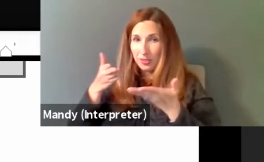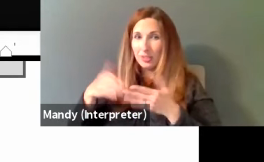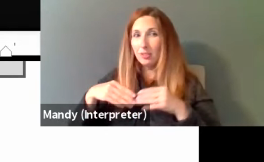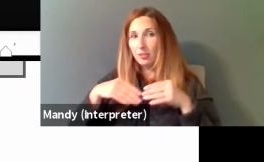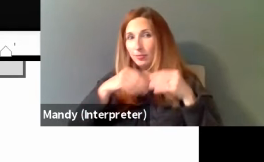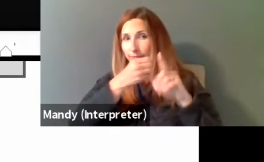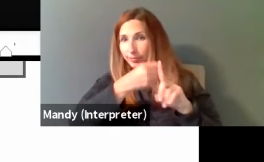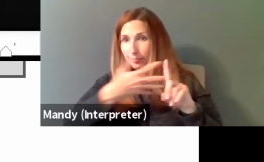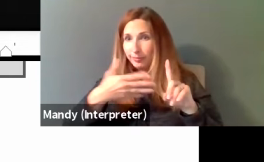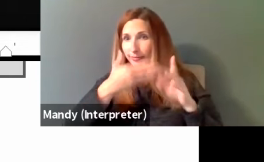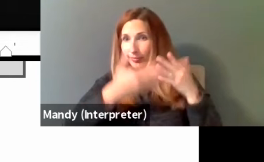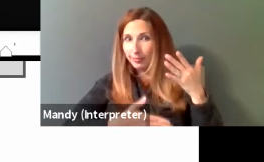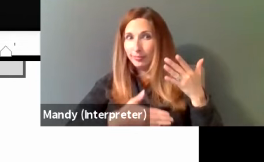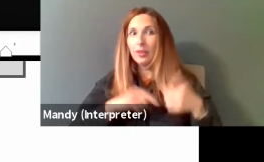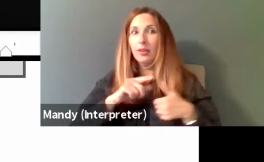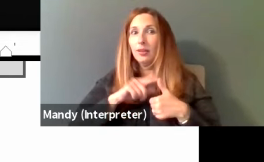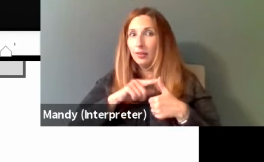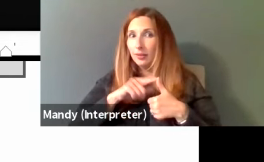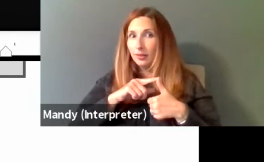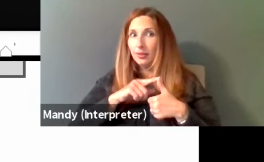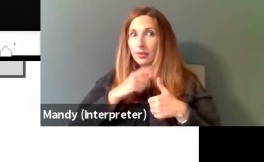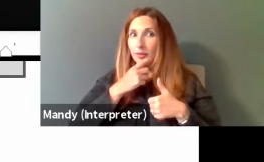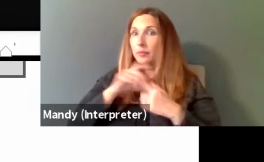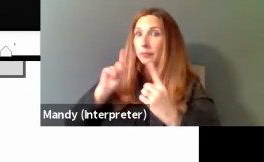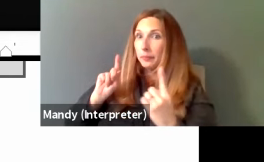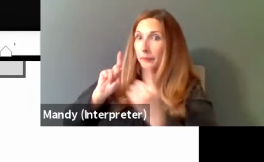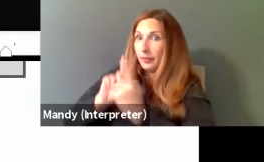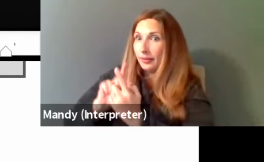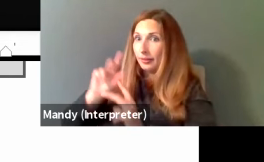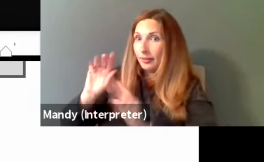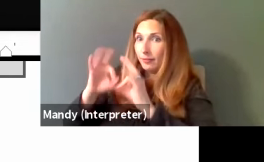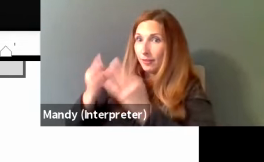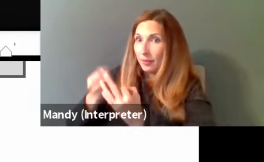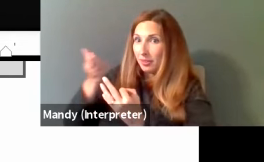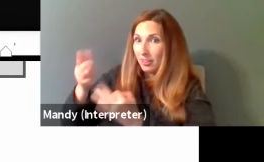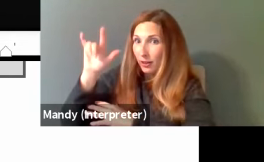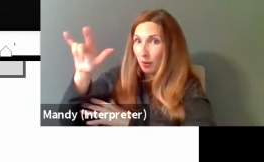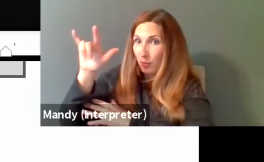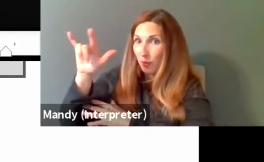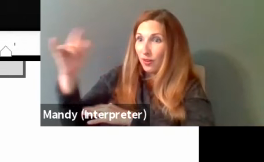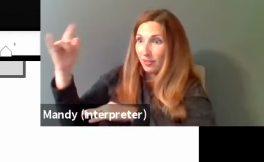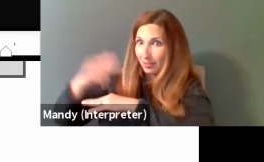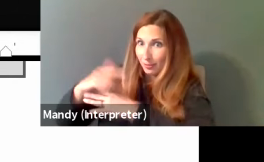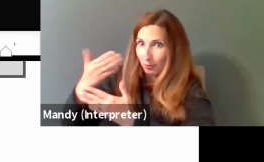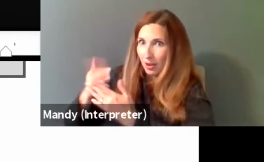they're going to be things like receiving people at the airport and placing them in homes, finding them jobs,